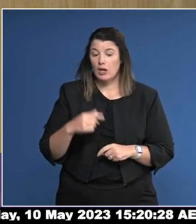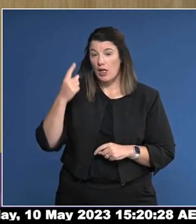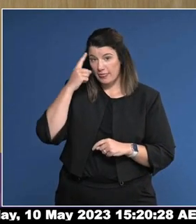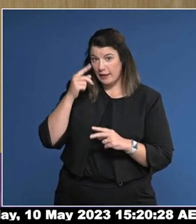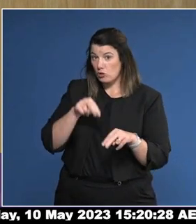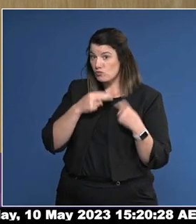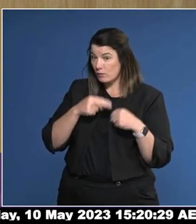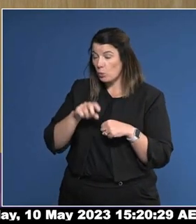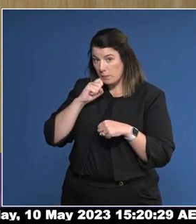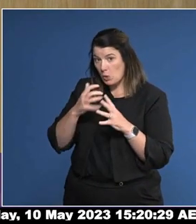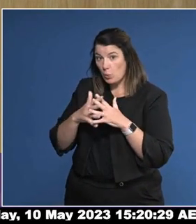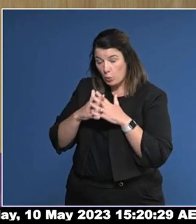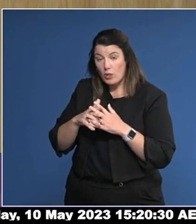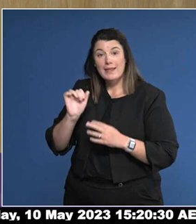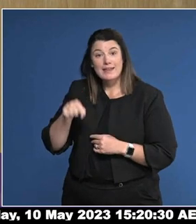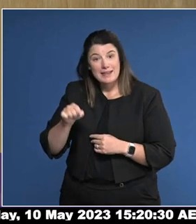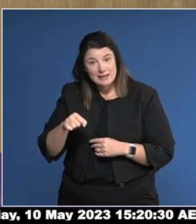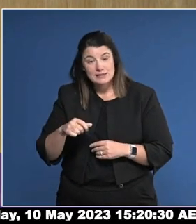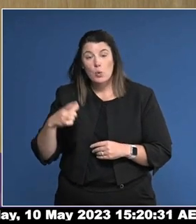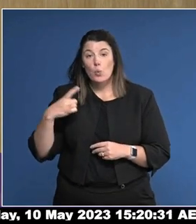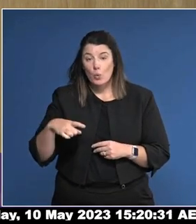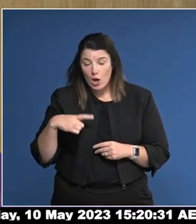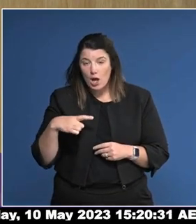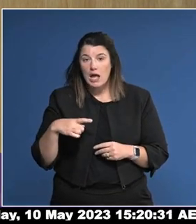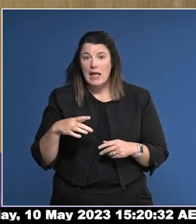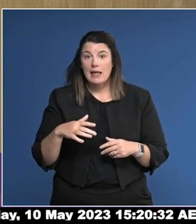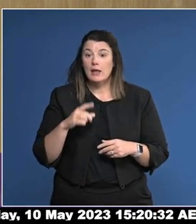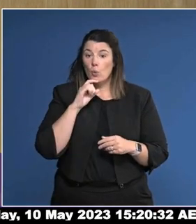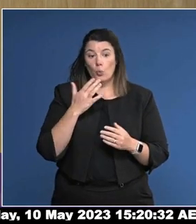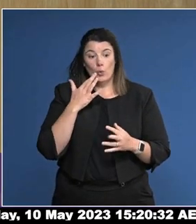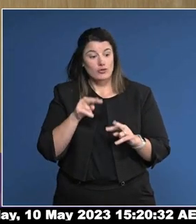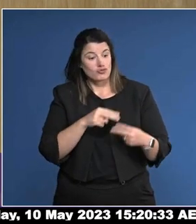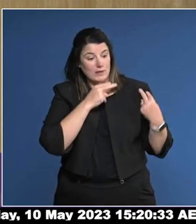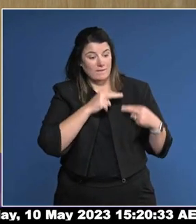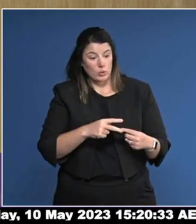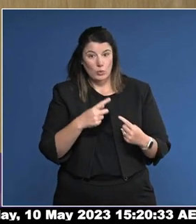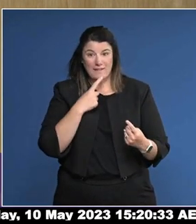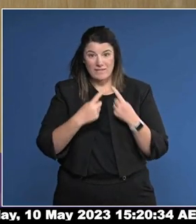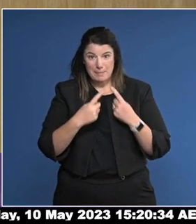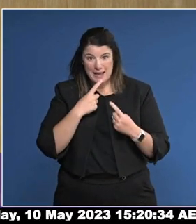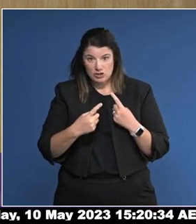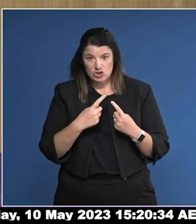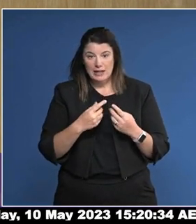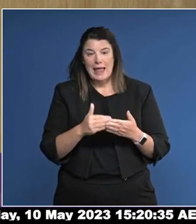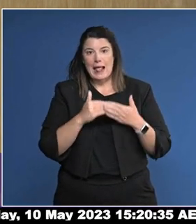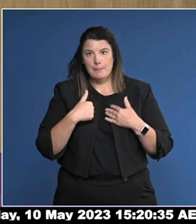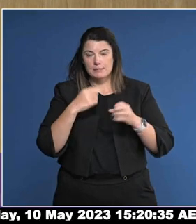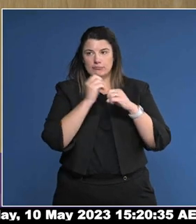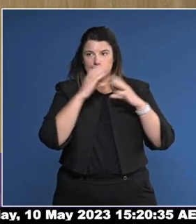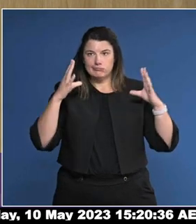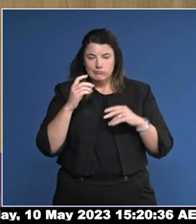because the outcome of any review should be to teach us lessons about how to improve the